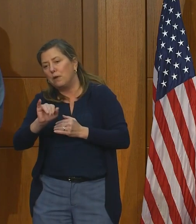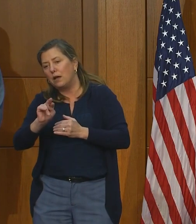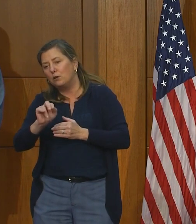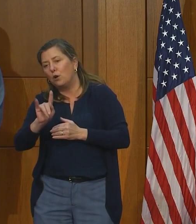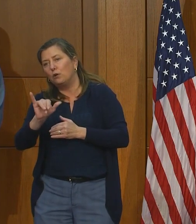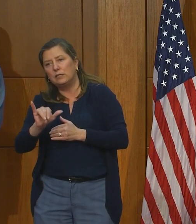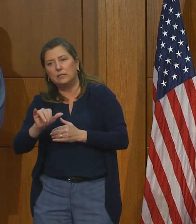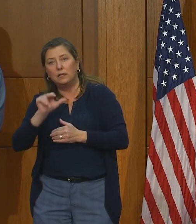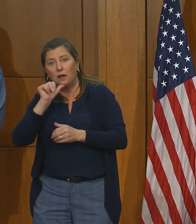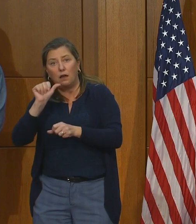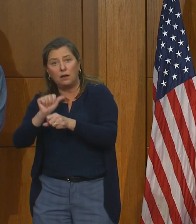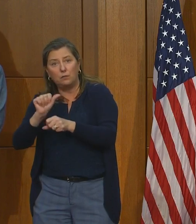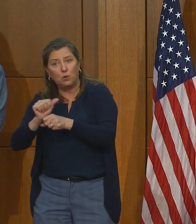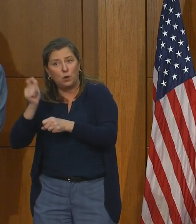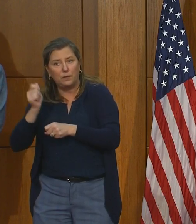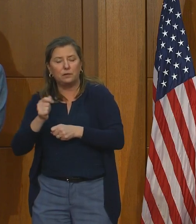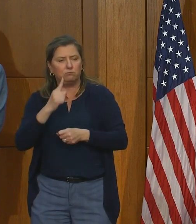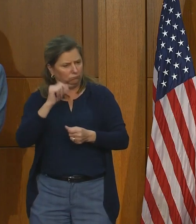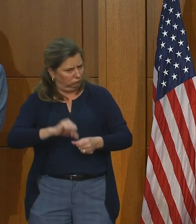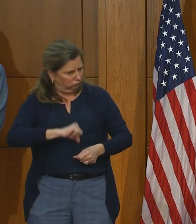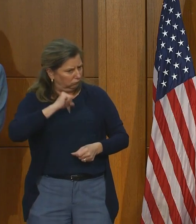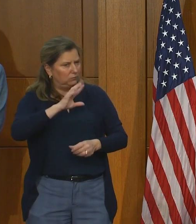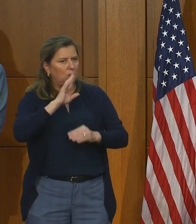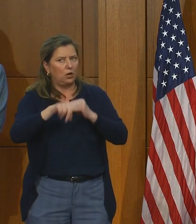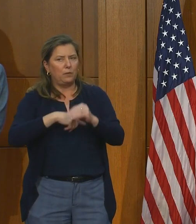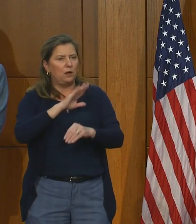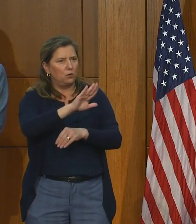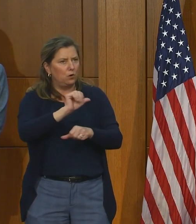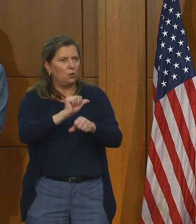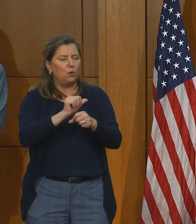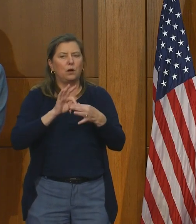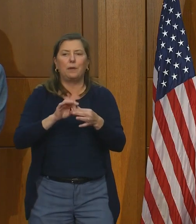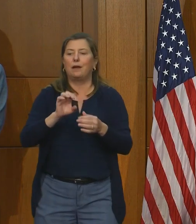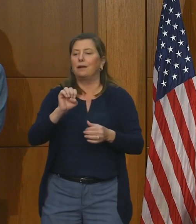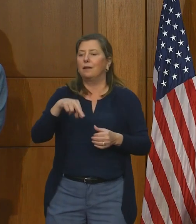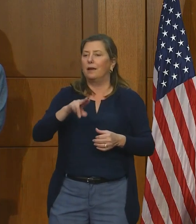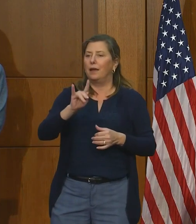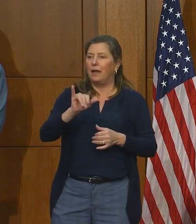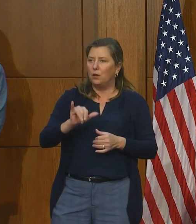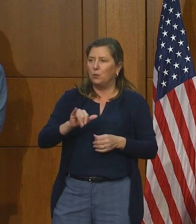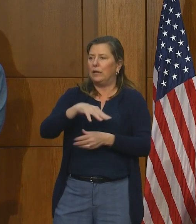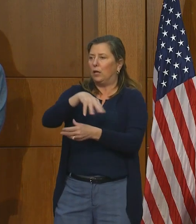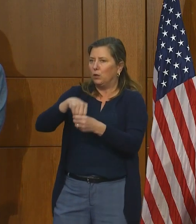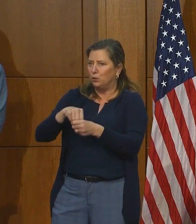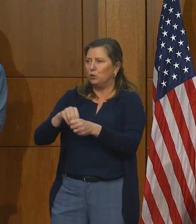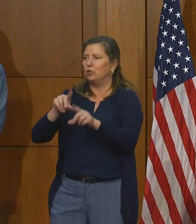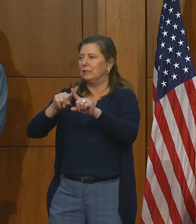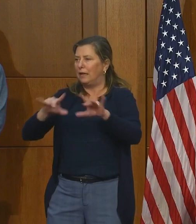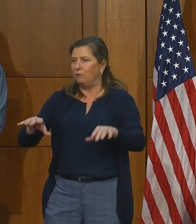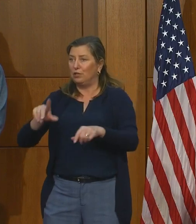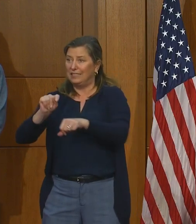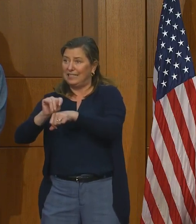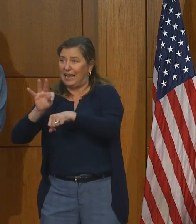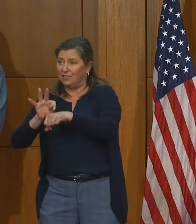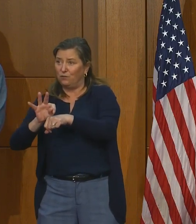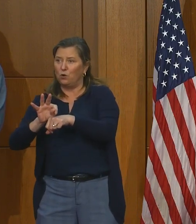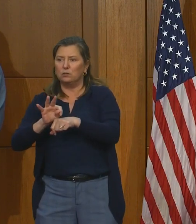FULLY. AND MINORITY. FOR YOU